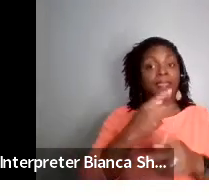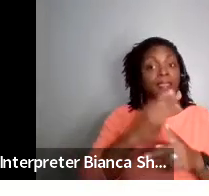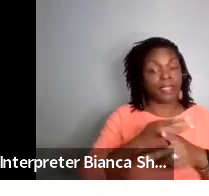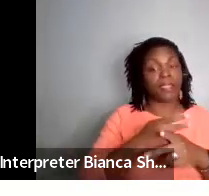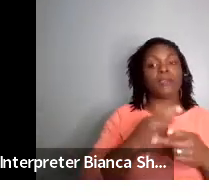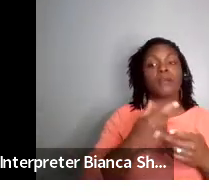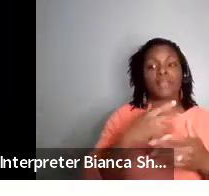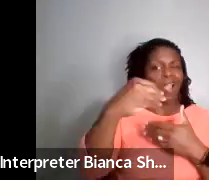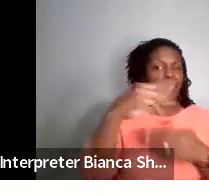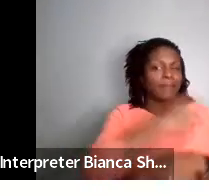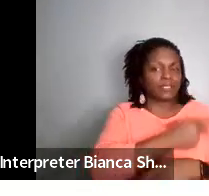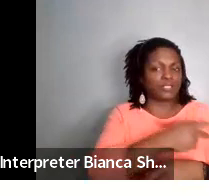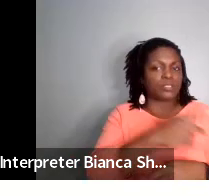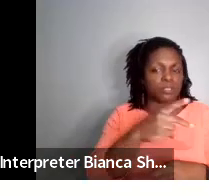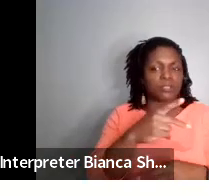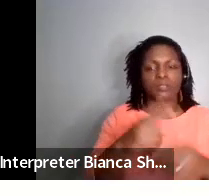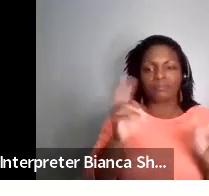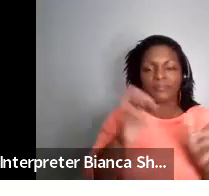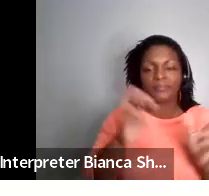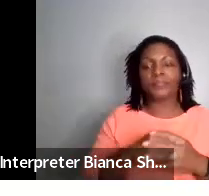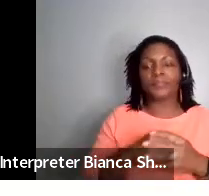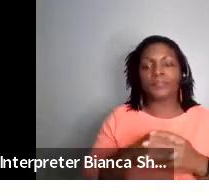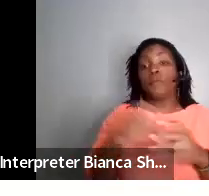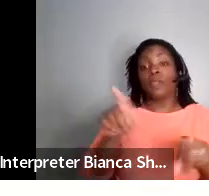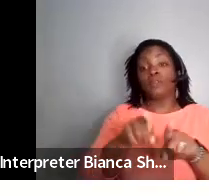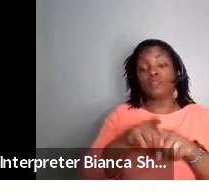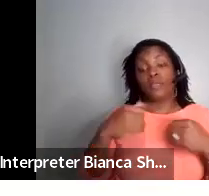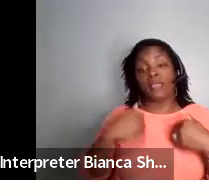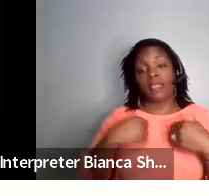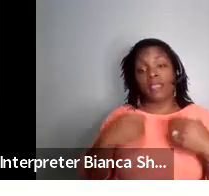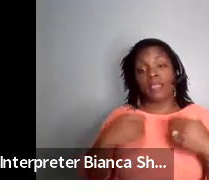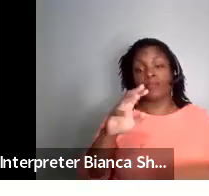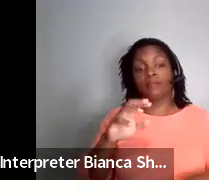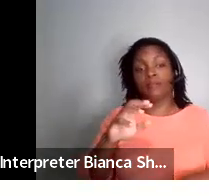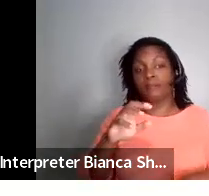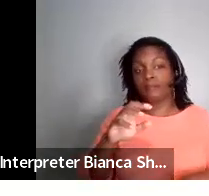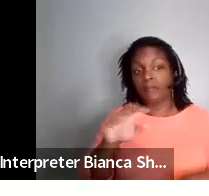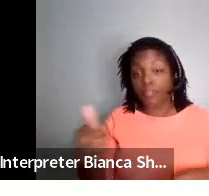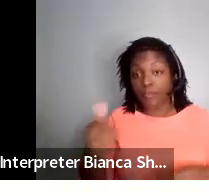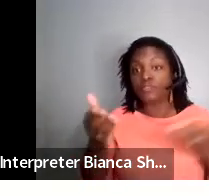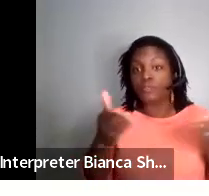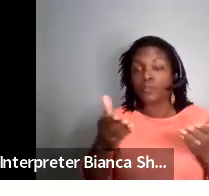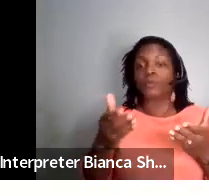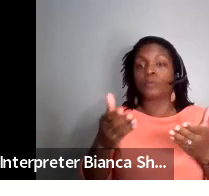We also have supportive services that are available through the Medicaid Manager organization, such as supported employment.